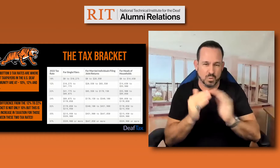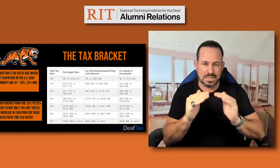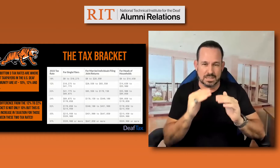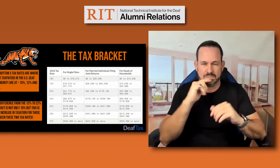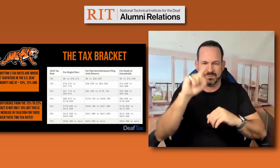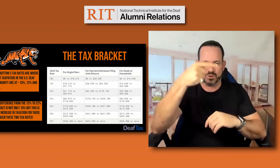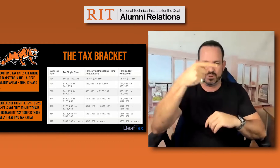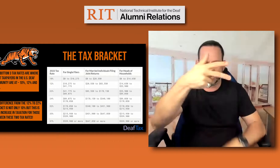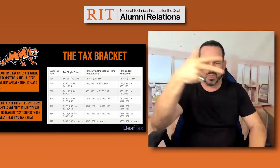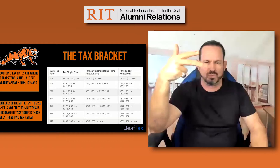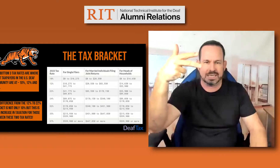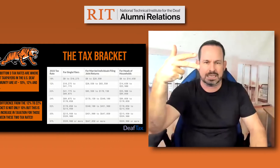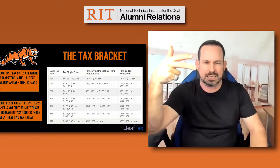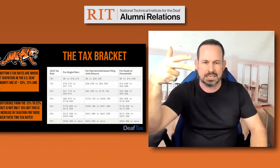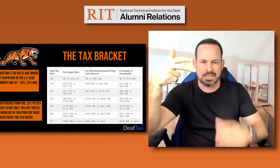For the Deaf community,